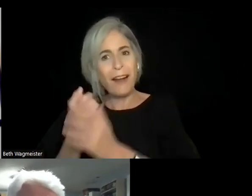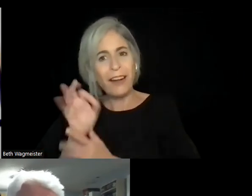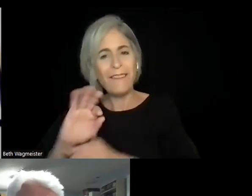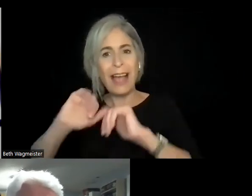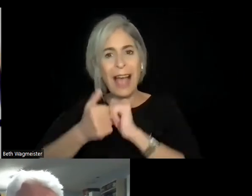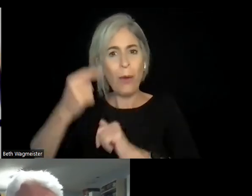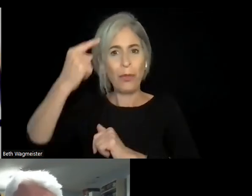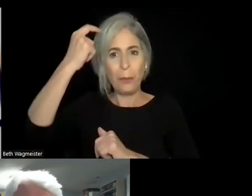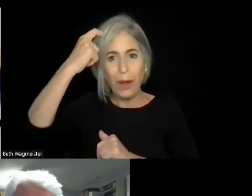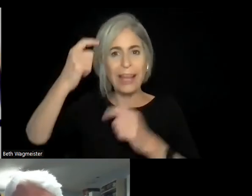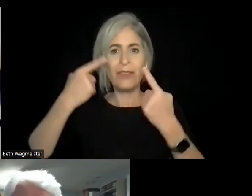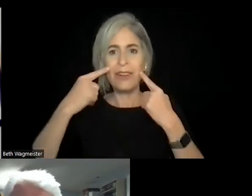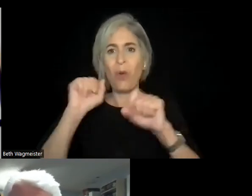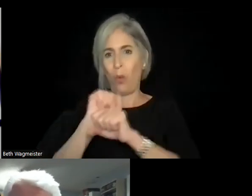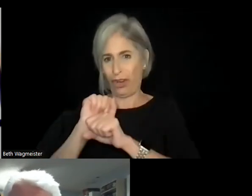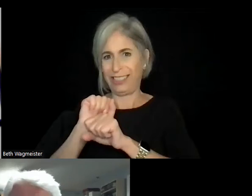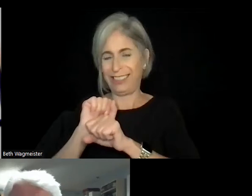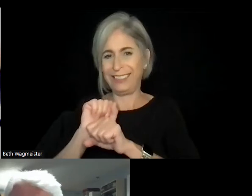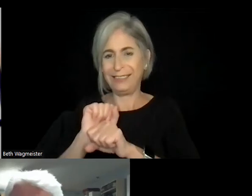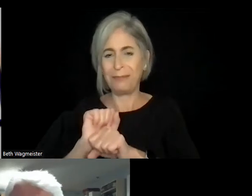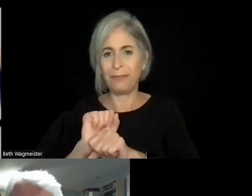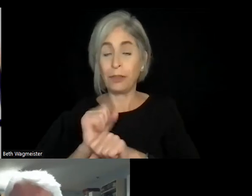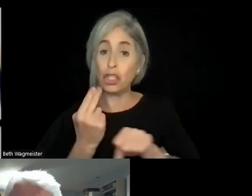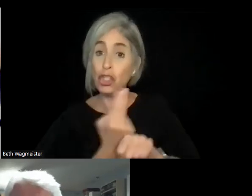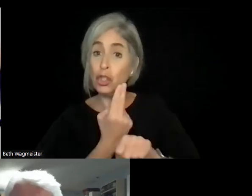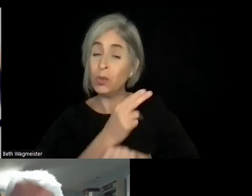the brain and the machines and starts to learn on its